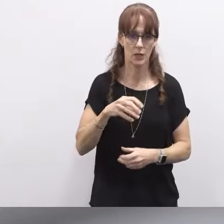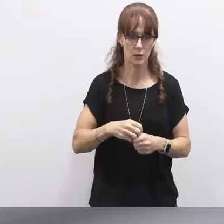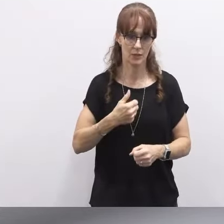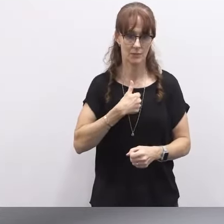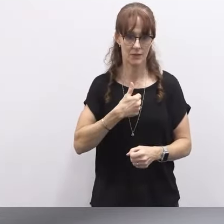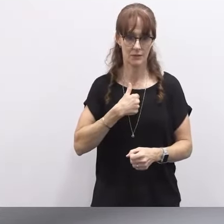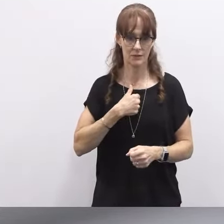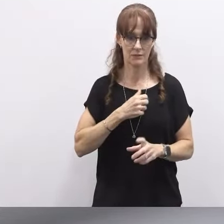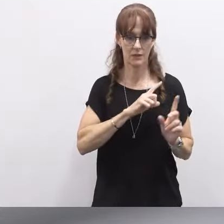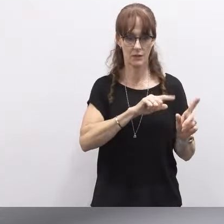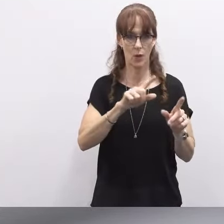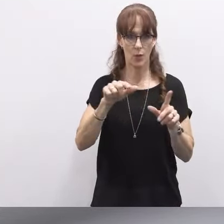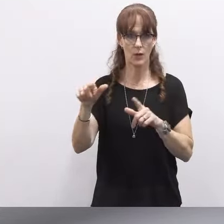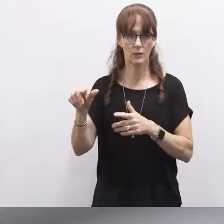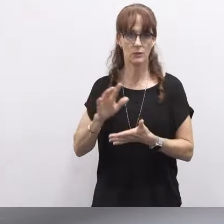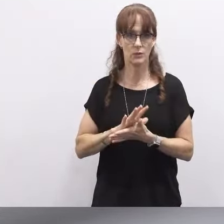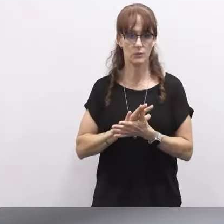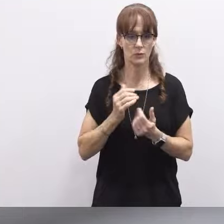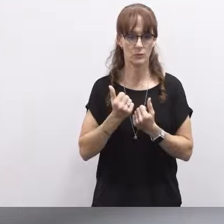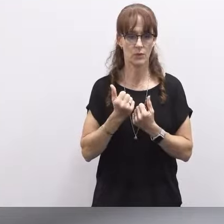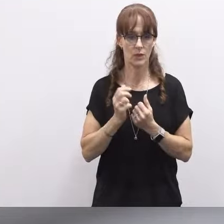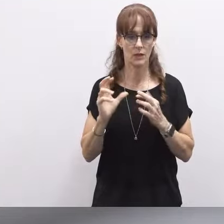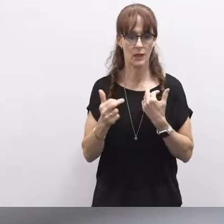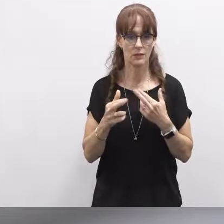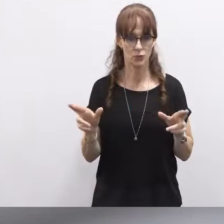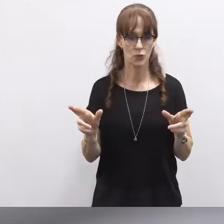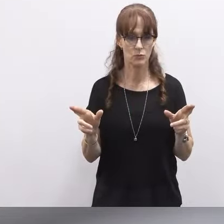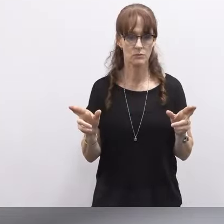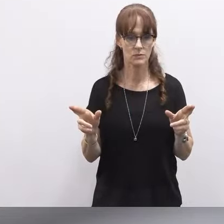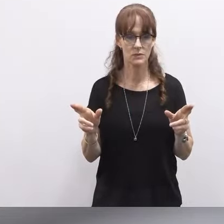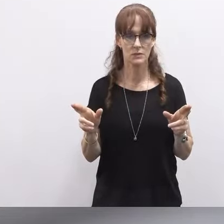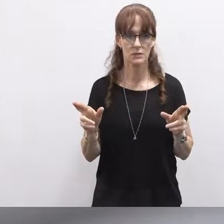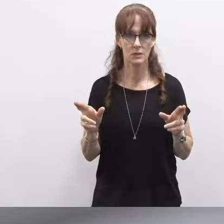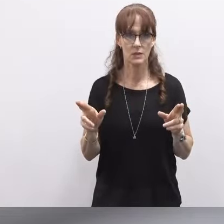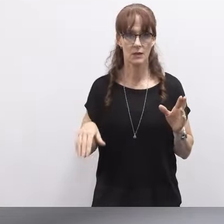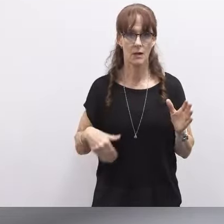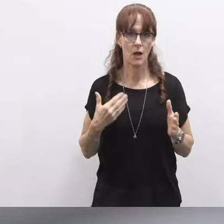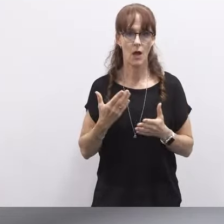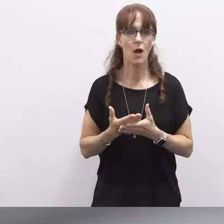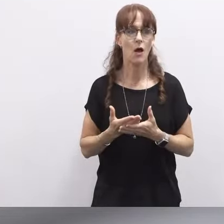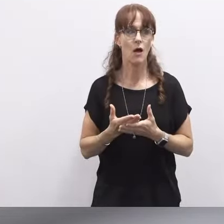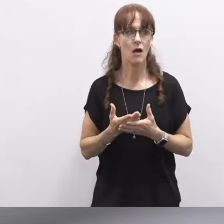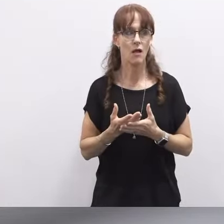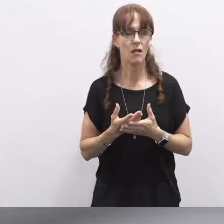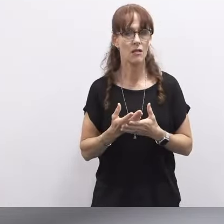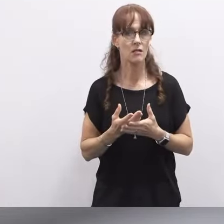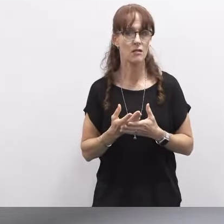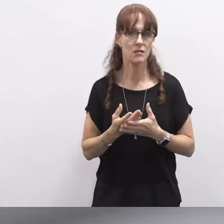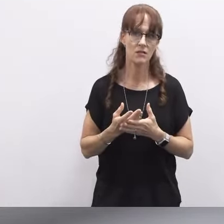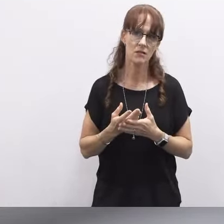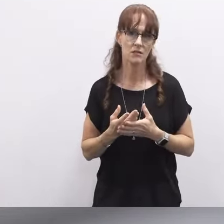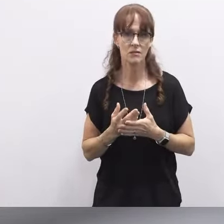who were out at schools supporting classrooms, it was a by all regards, I think it was a less stressful day